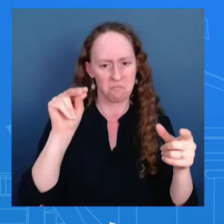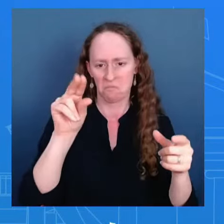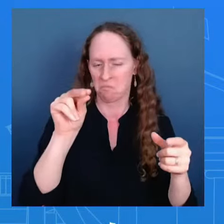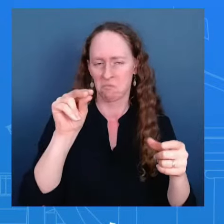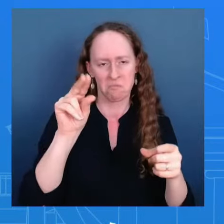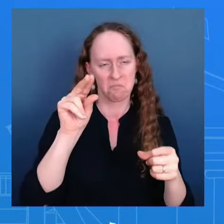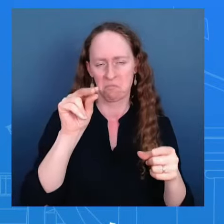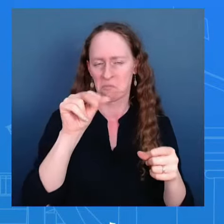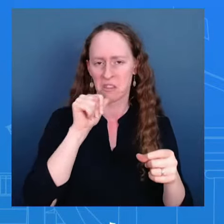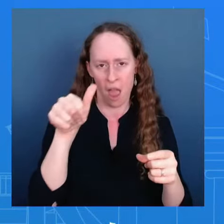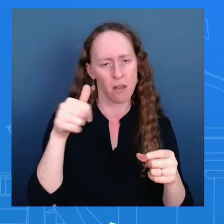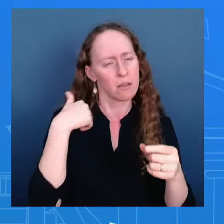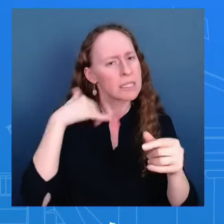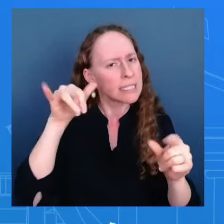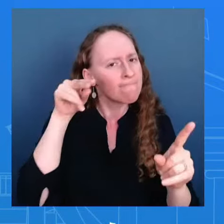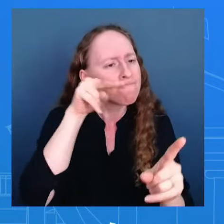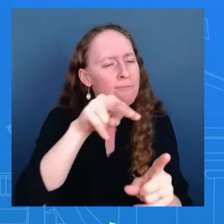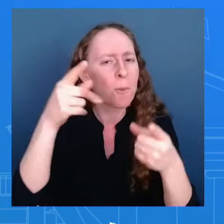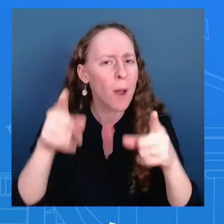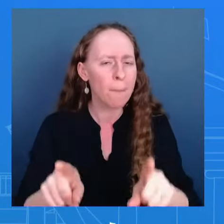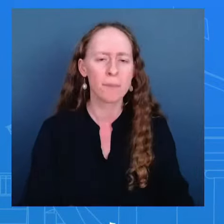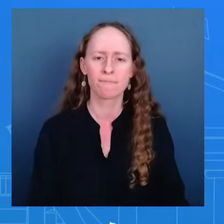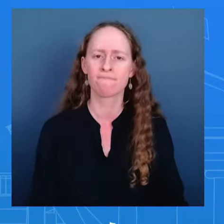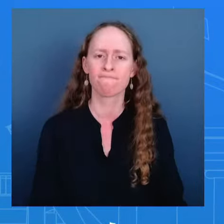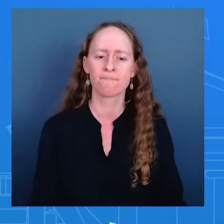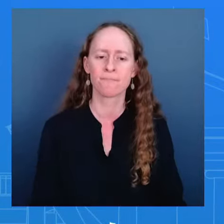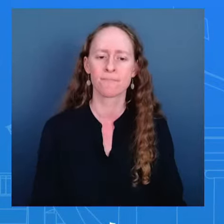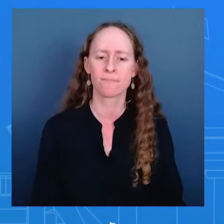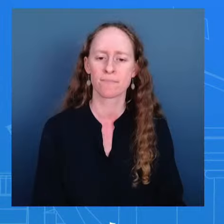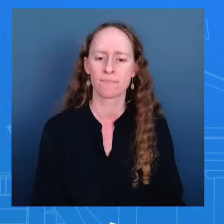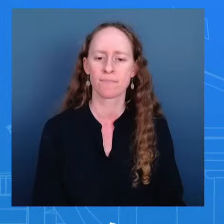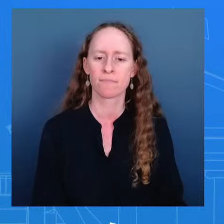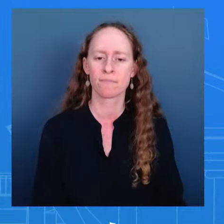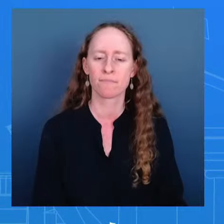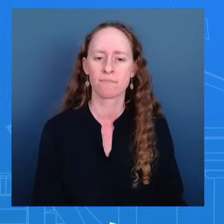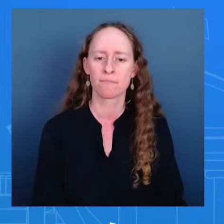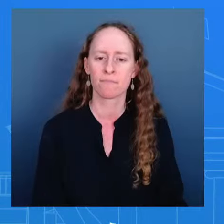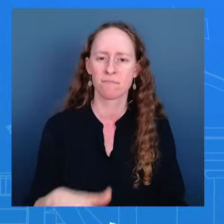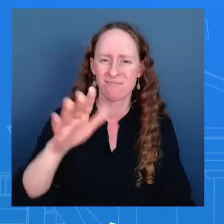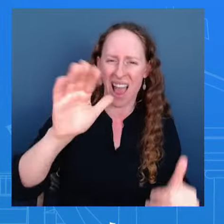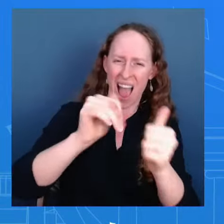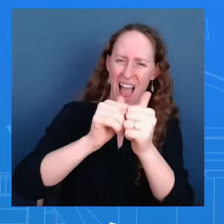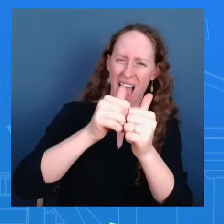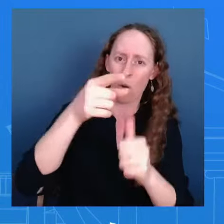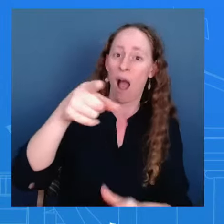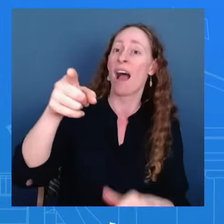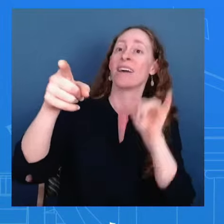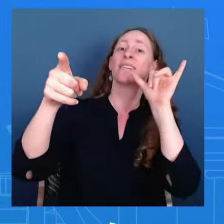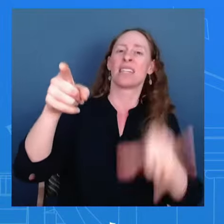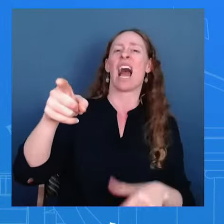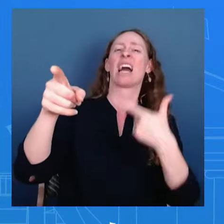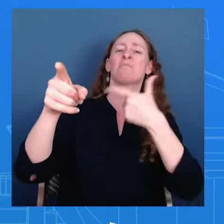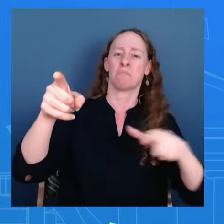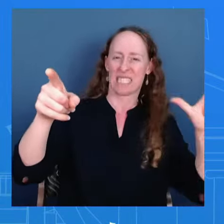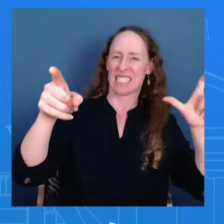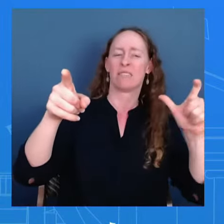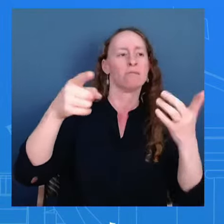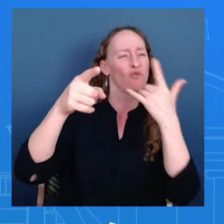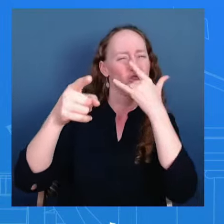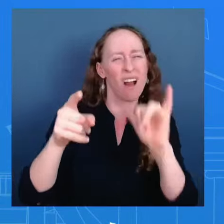Mr. Kirby: It would have to depend on what the size and scale and scope that… What we've seen so far. And again, this one had tragic consequences,